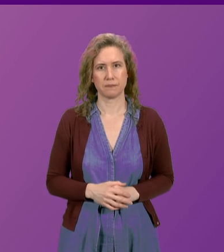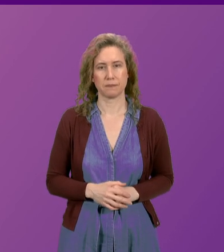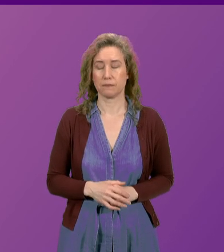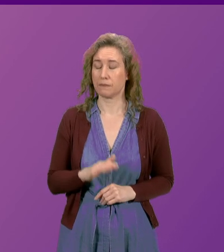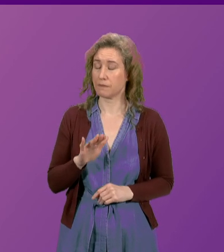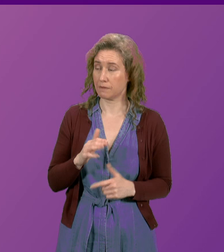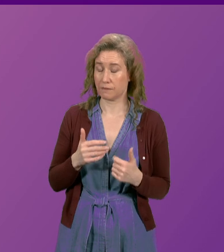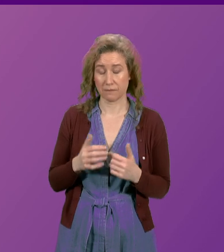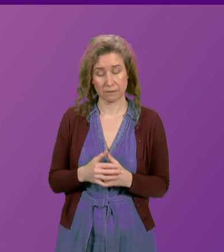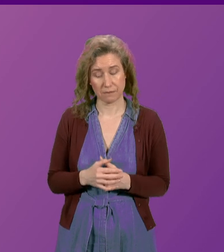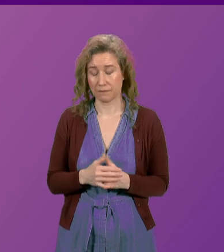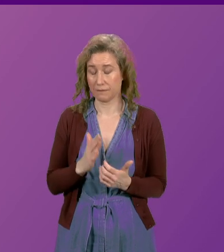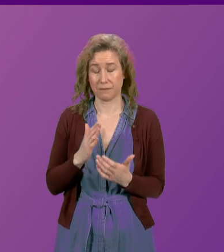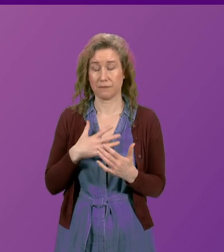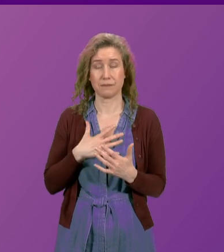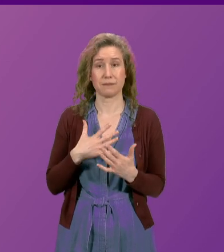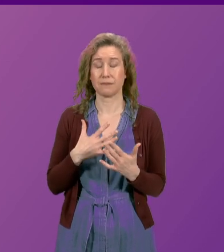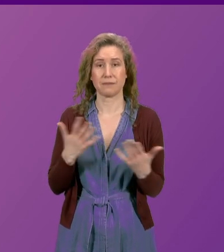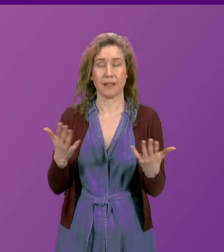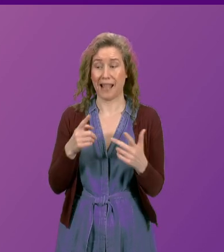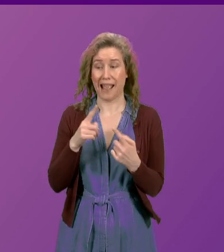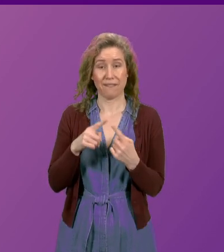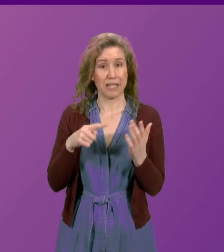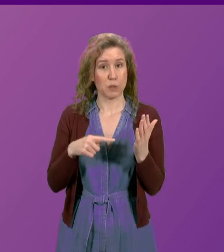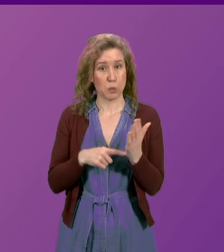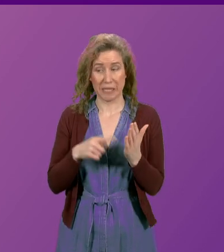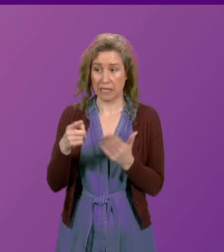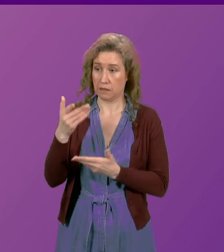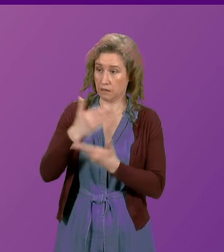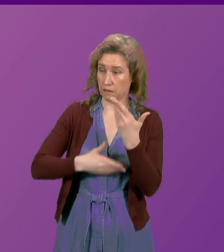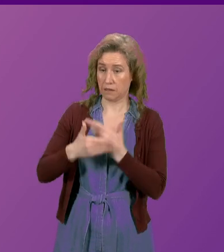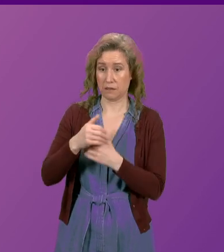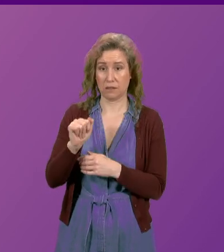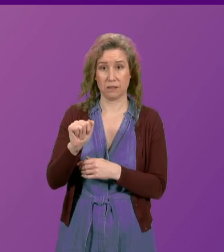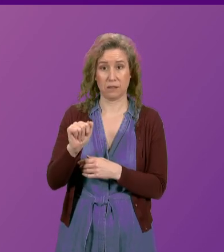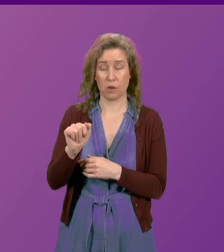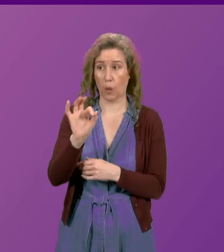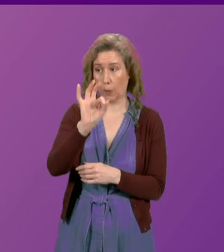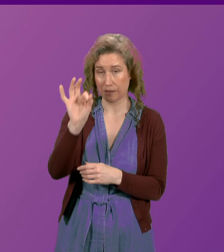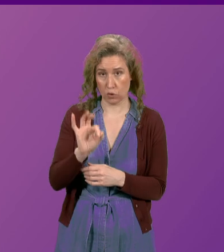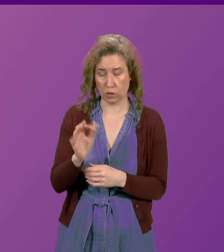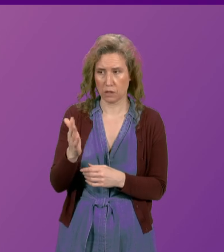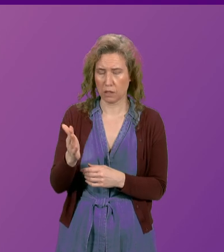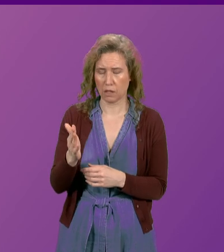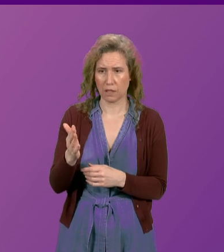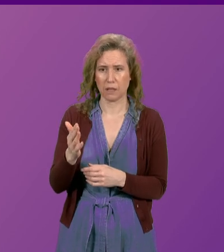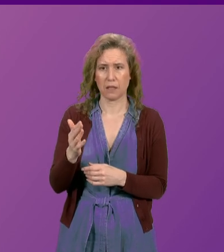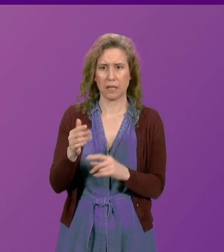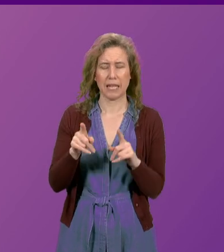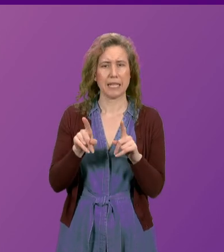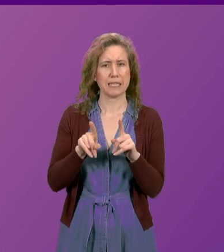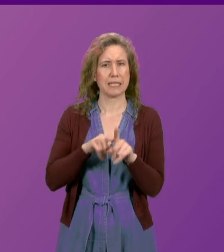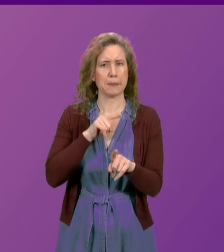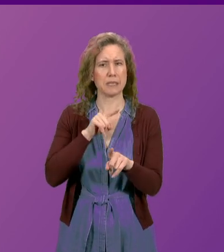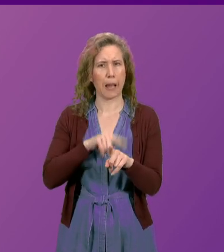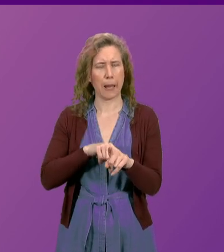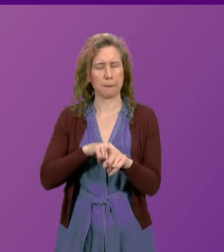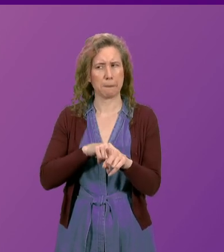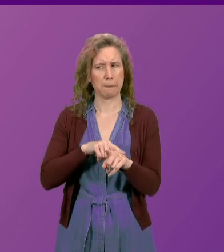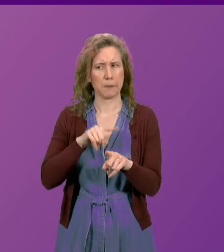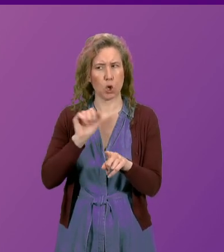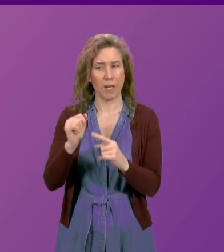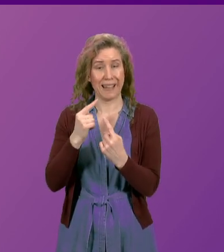While Evelyn Tweed was asking her question, the source of her information—the Nuffield